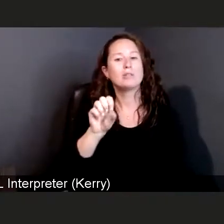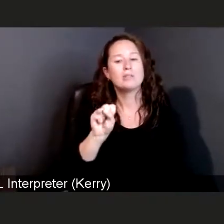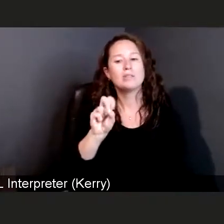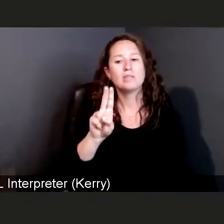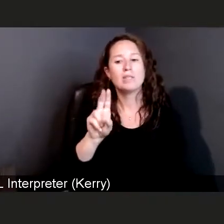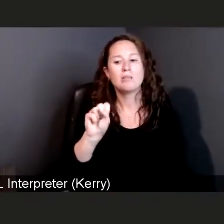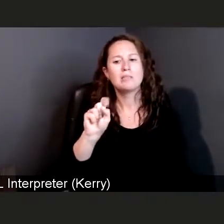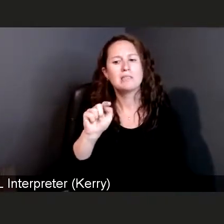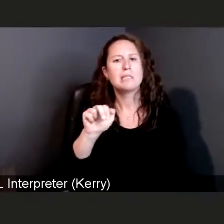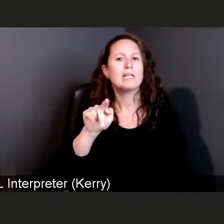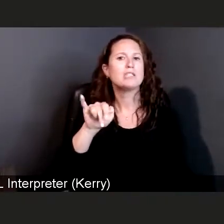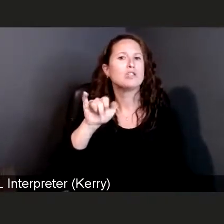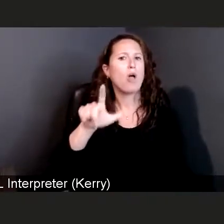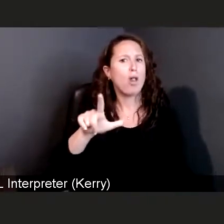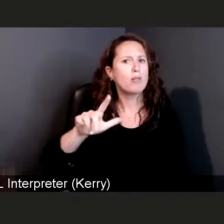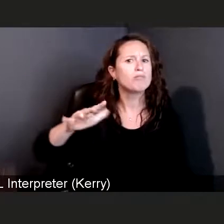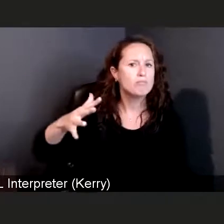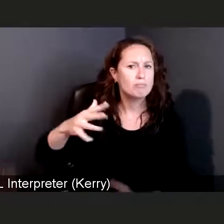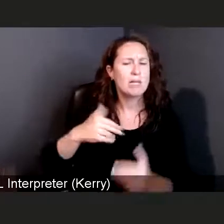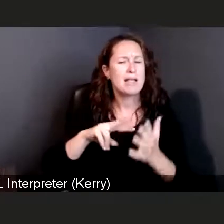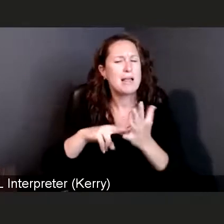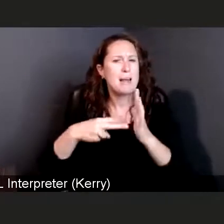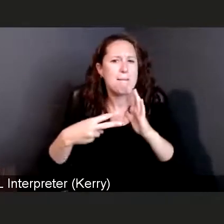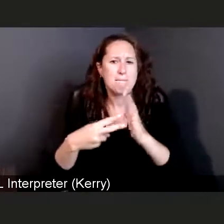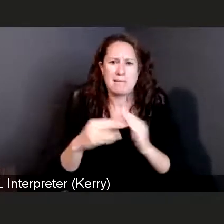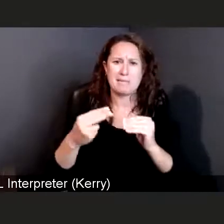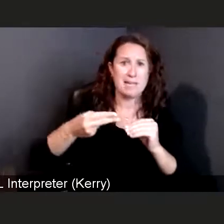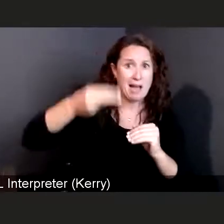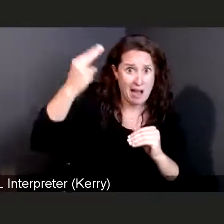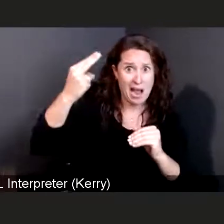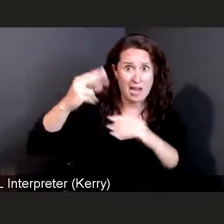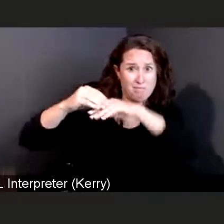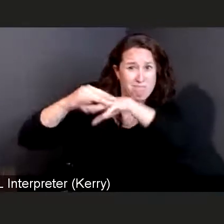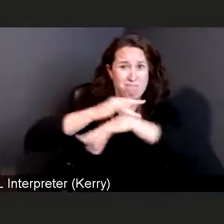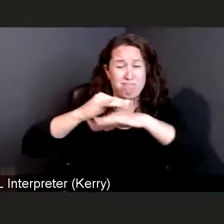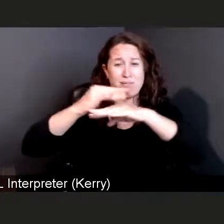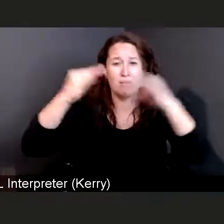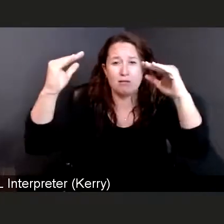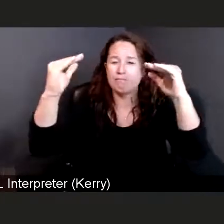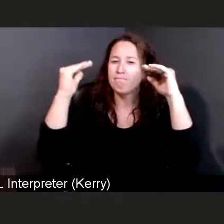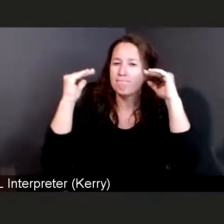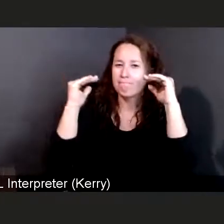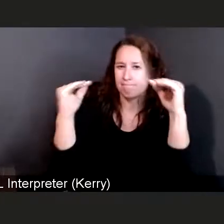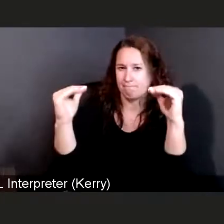Substantial is a level lower than high on the CDC tracking website.